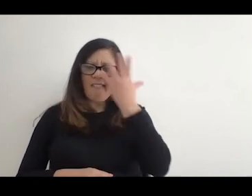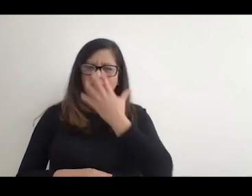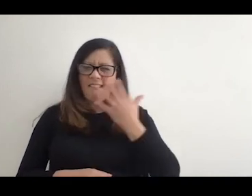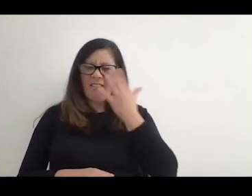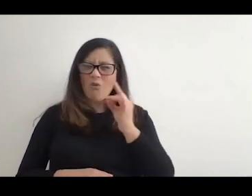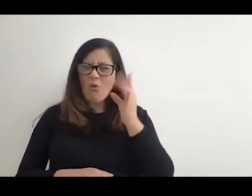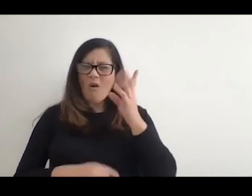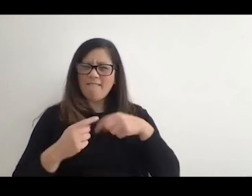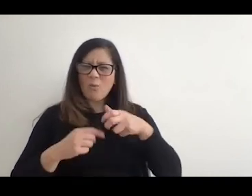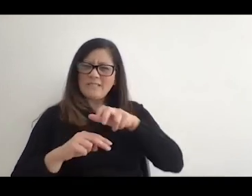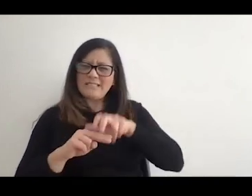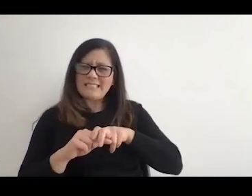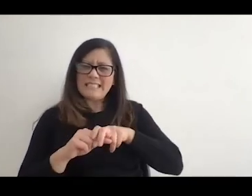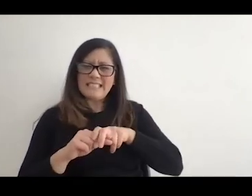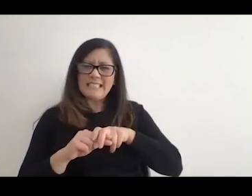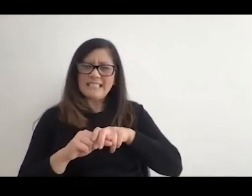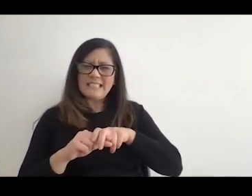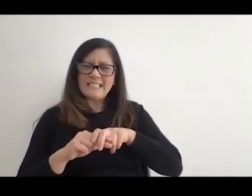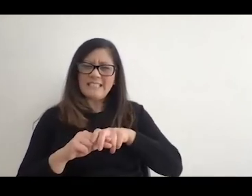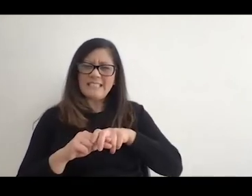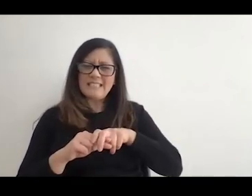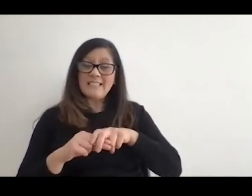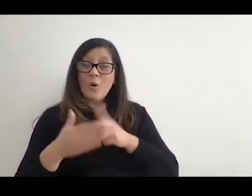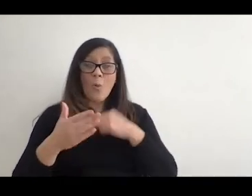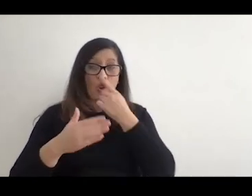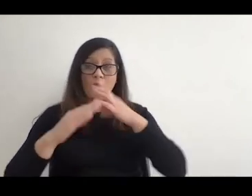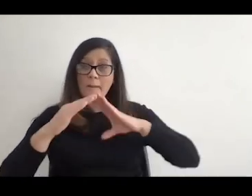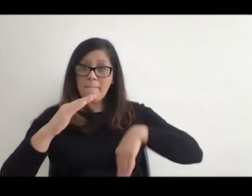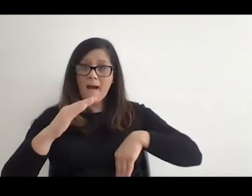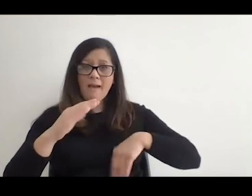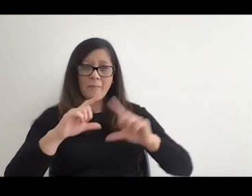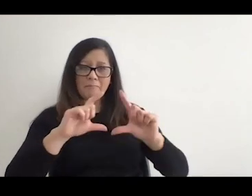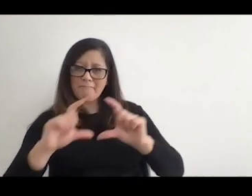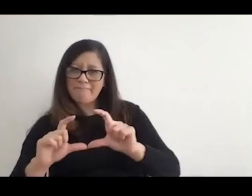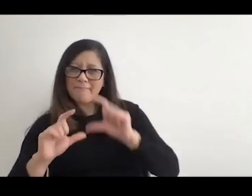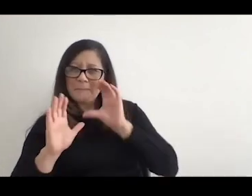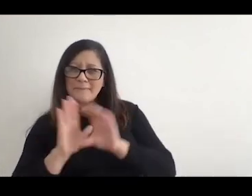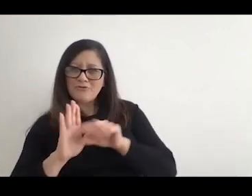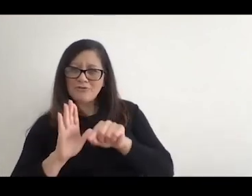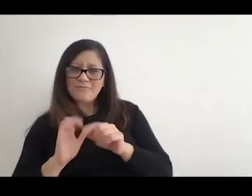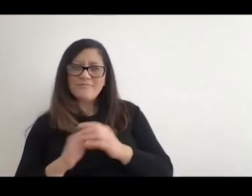This is the way that it looked on the bottom. And so I went to my Taylor and I